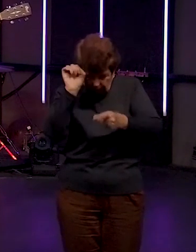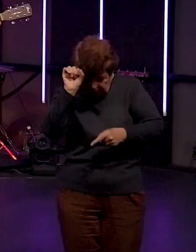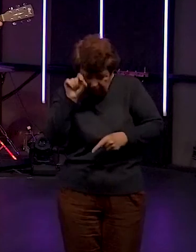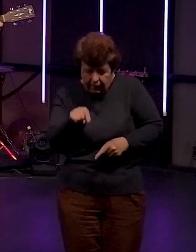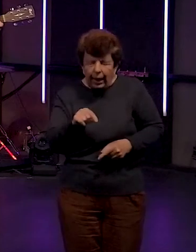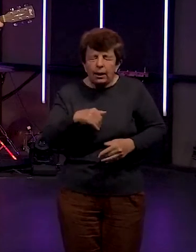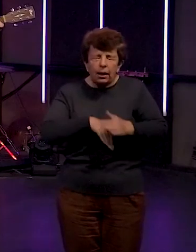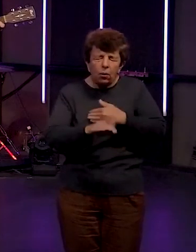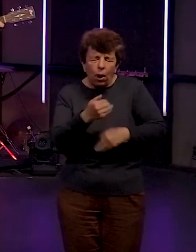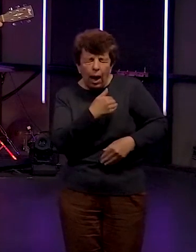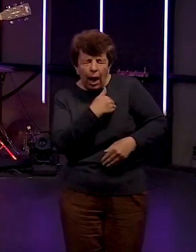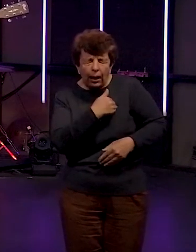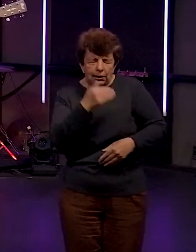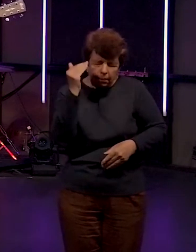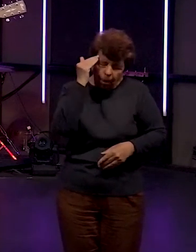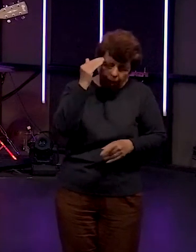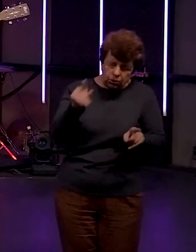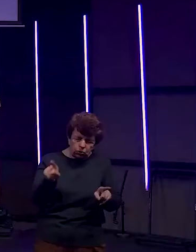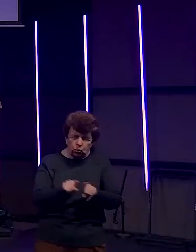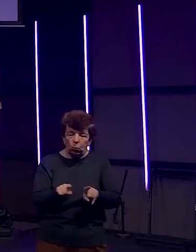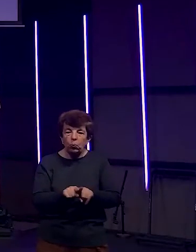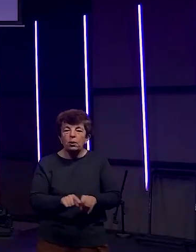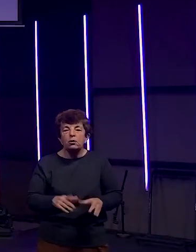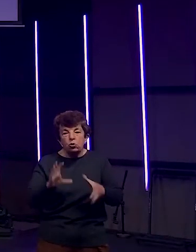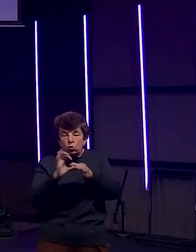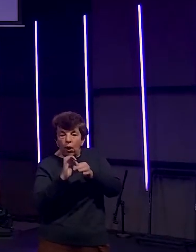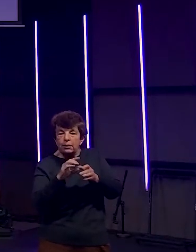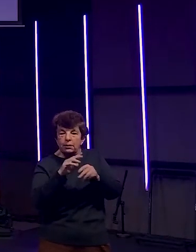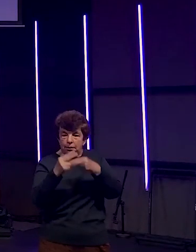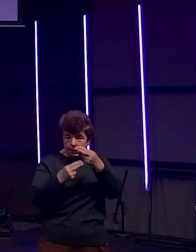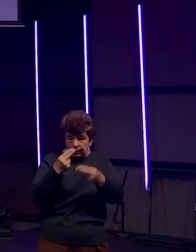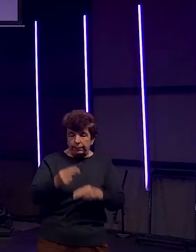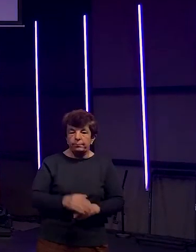your hearts - please join us as we sing!